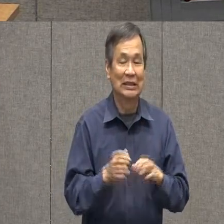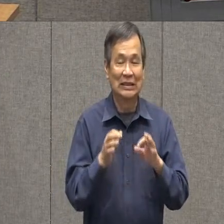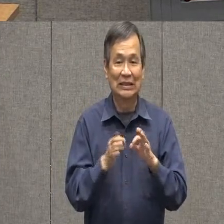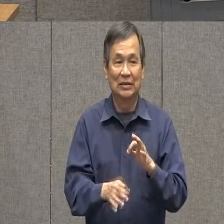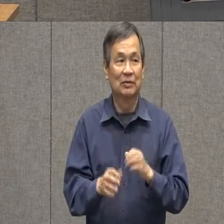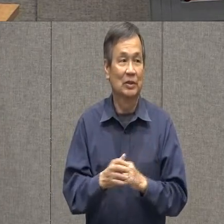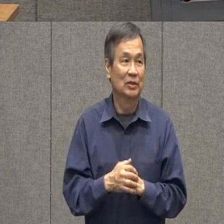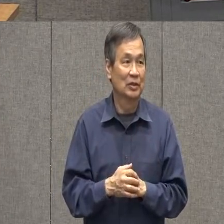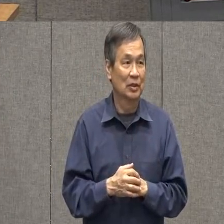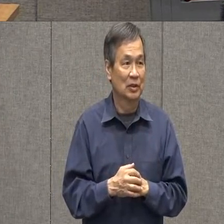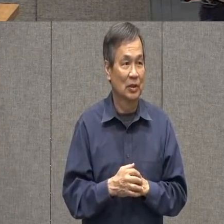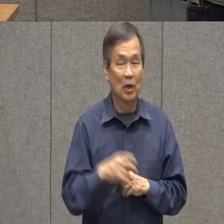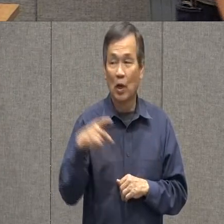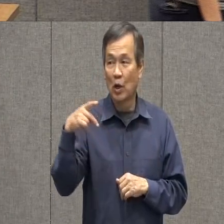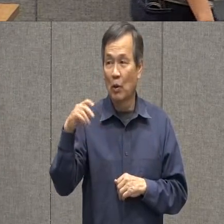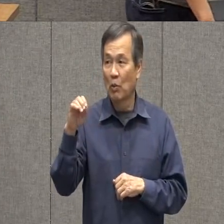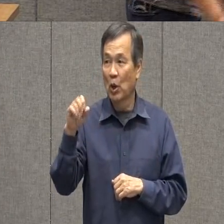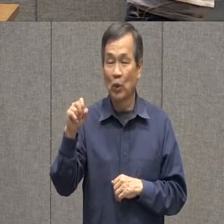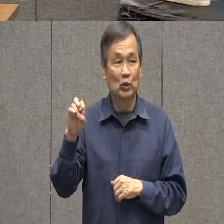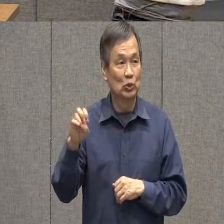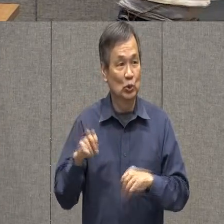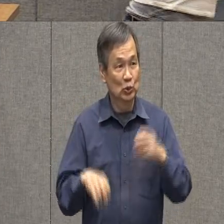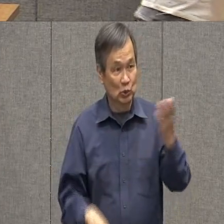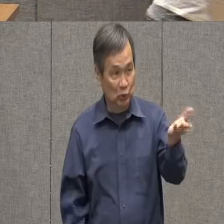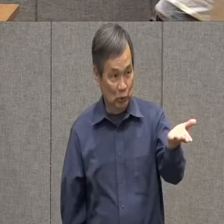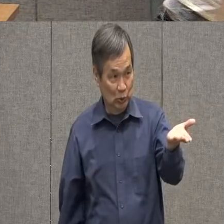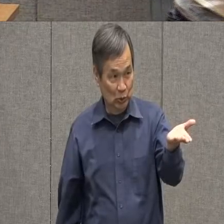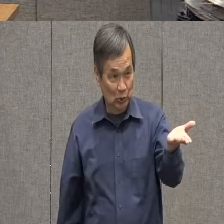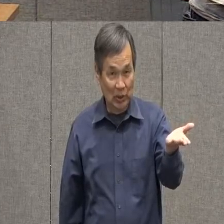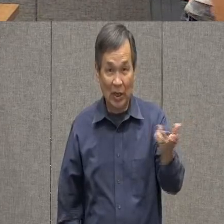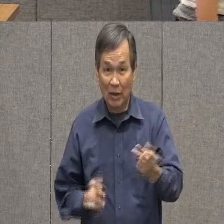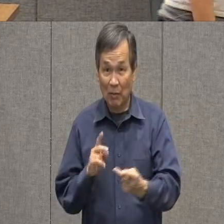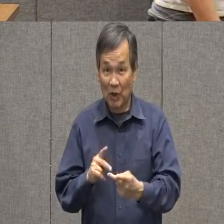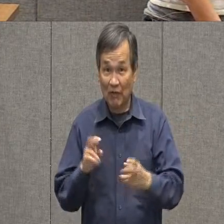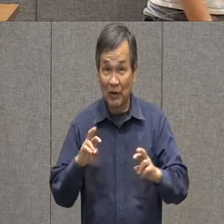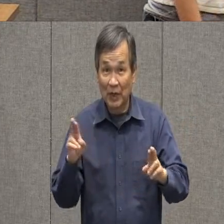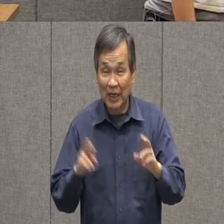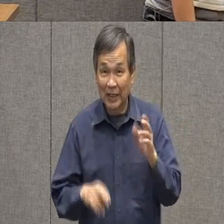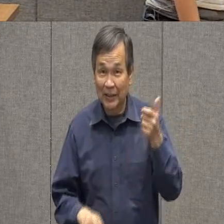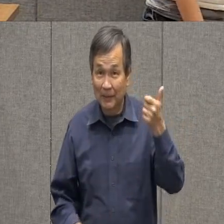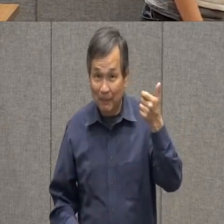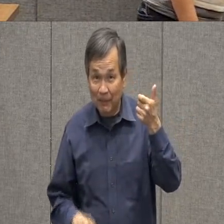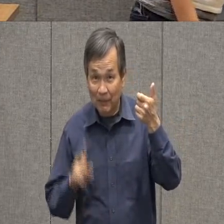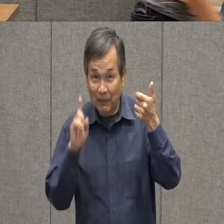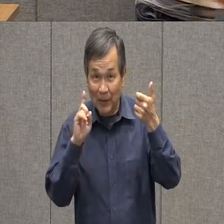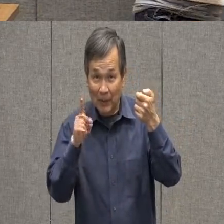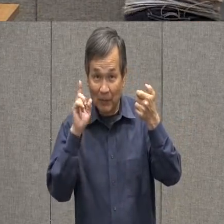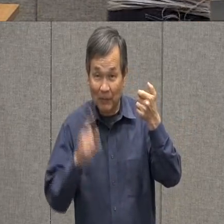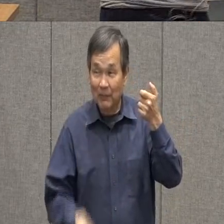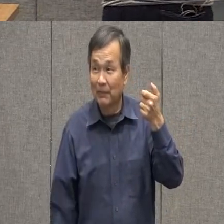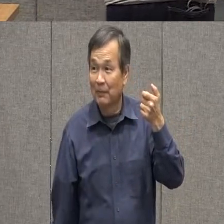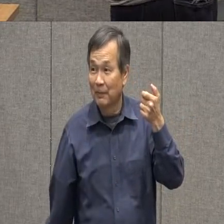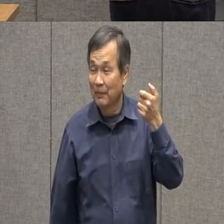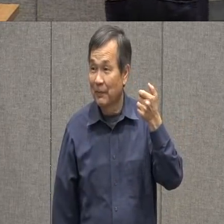so we can get the idea. Perfect! Okay artists, ready, set, go! Ms. Ley, count us a minute.